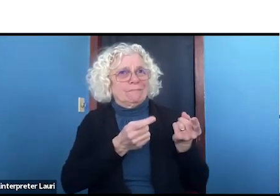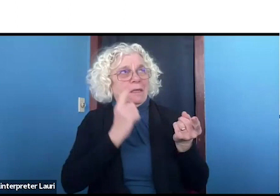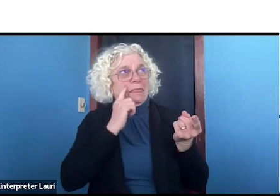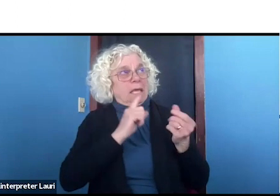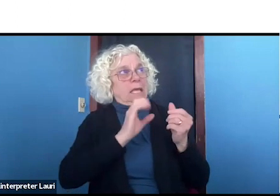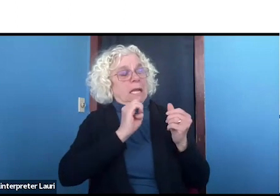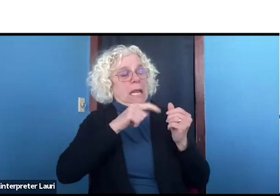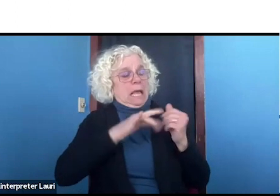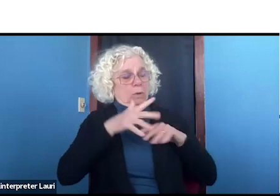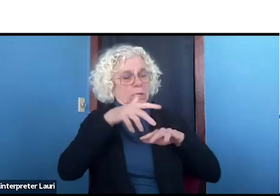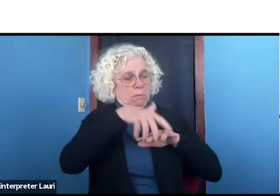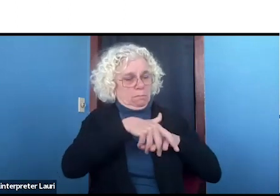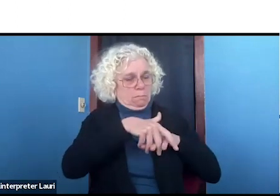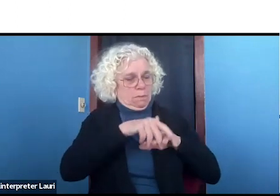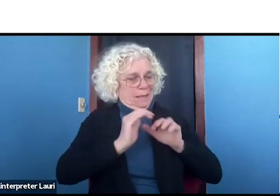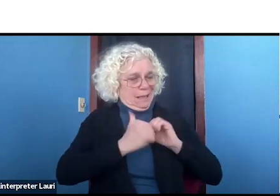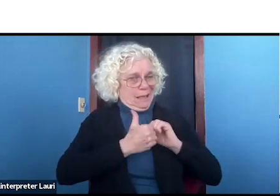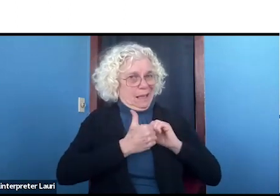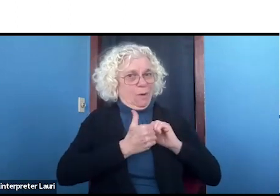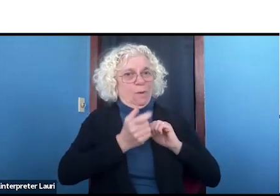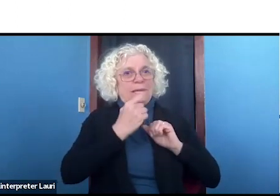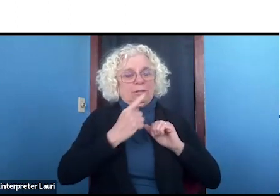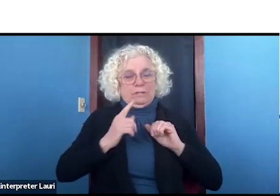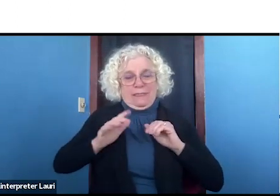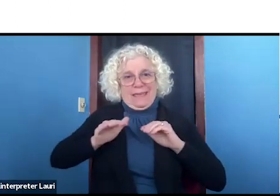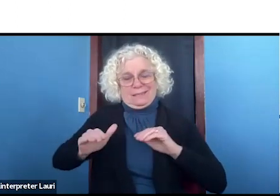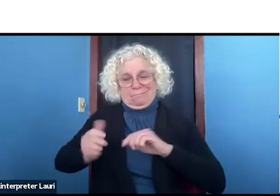as a scaffolded set of opportunities that we want to make sure